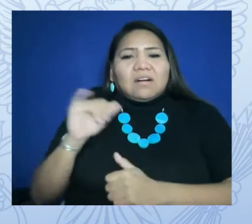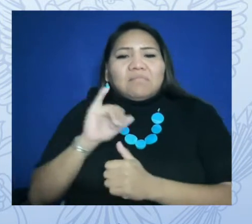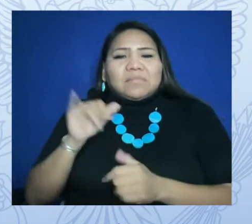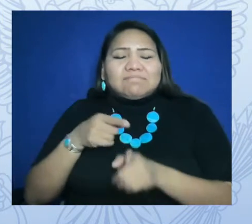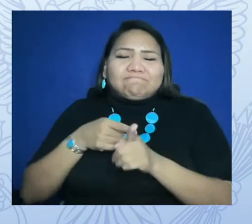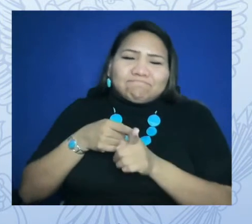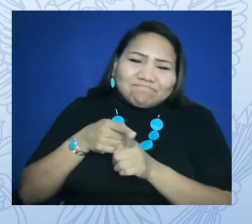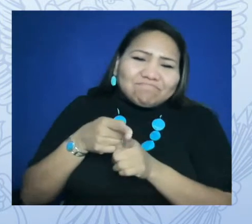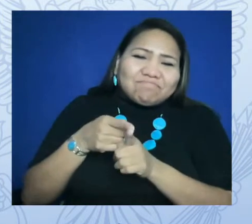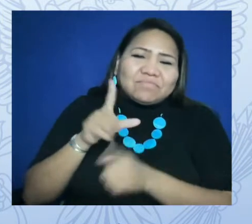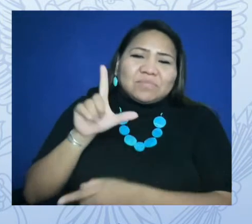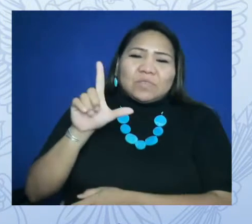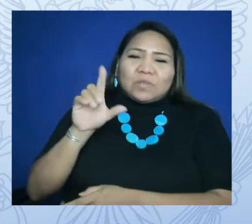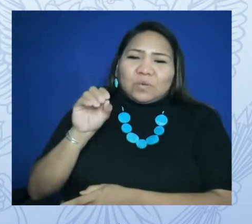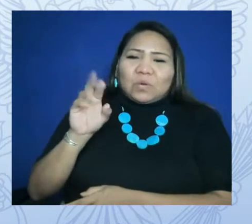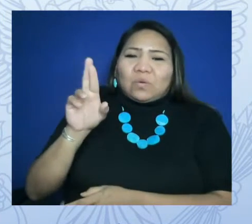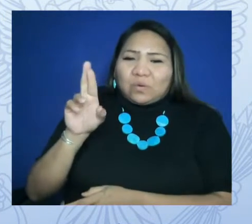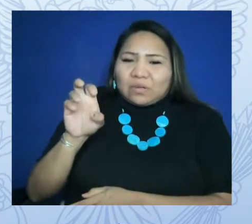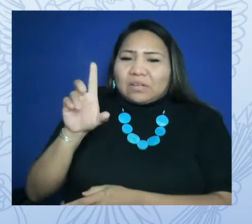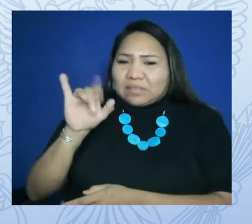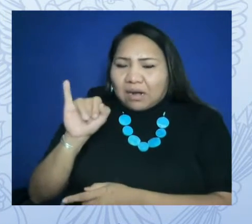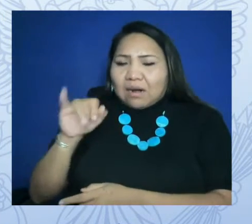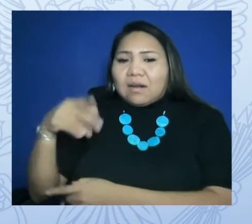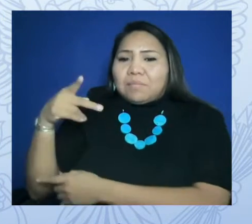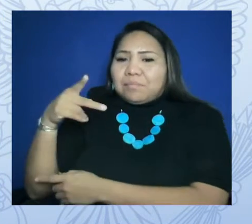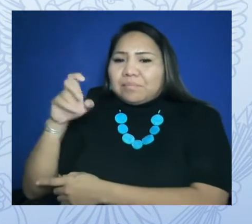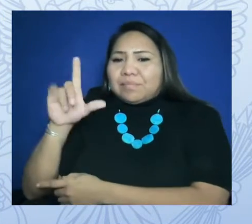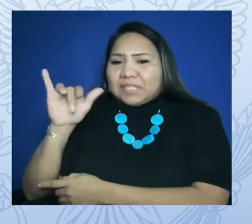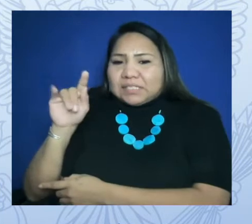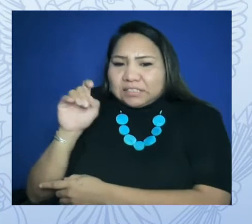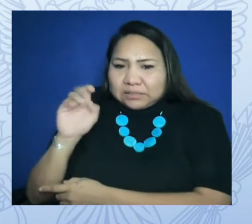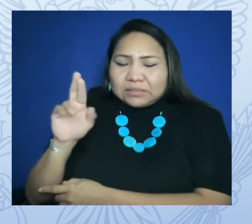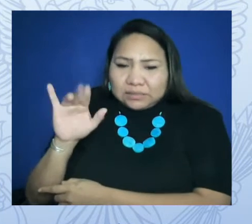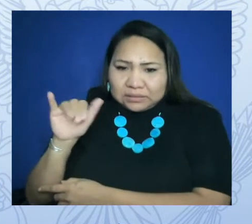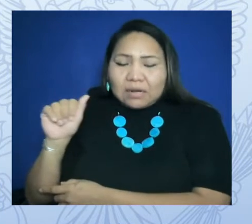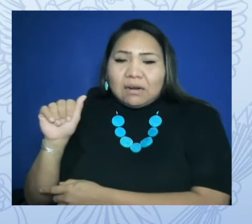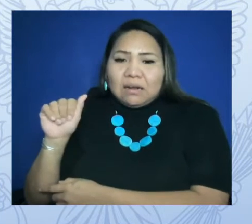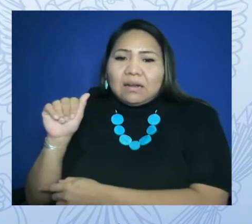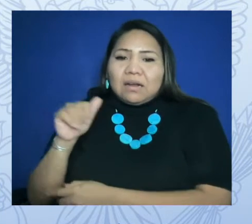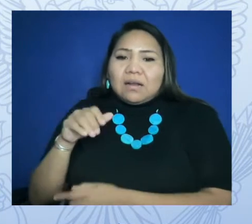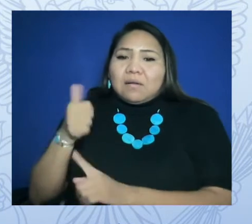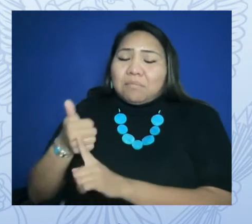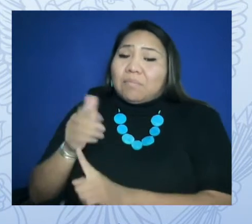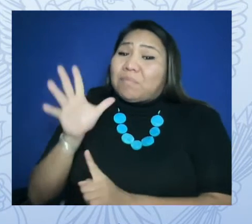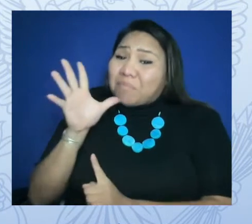a mom and member of the Hopi tribe, who at the age of 23, deployed to Iraq.